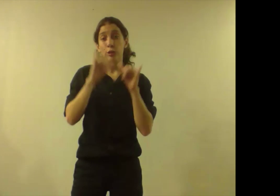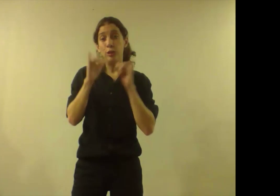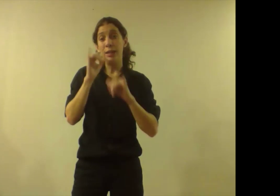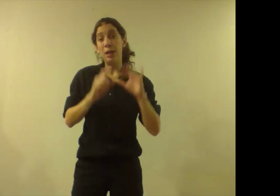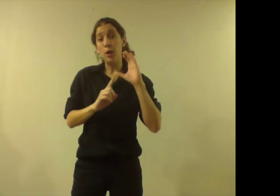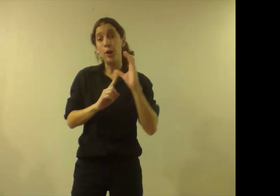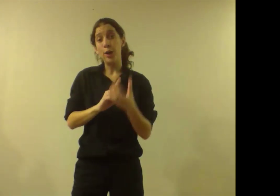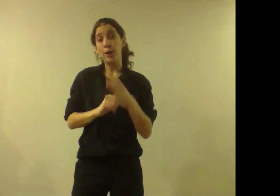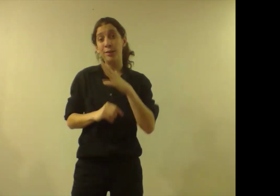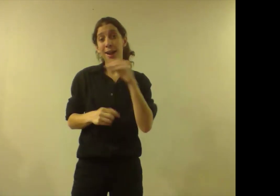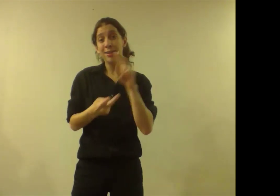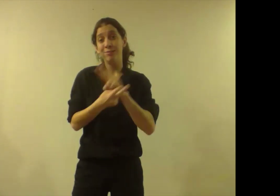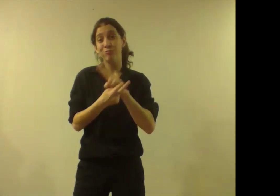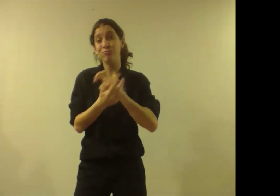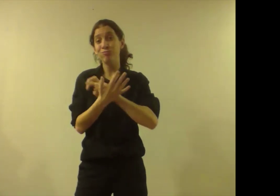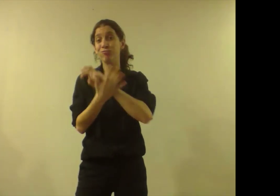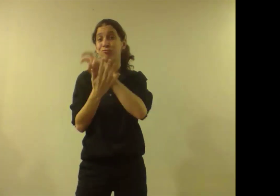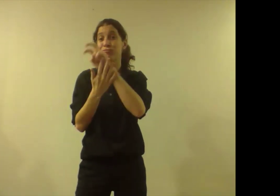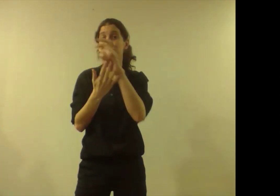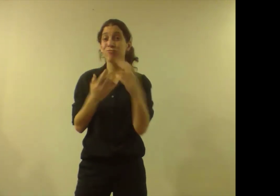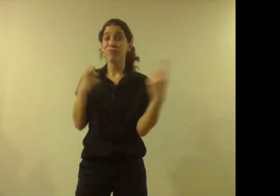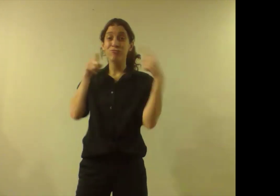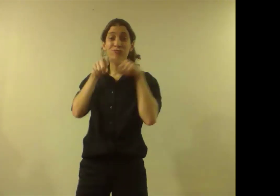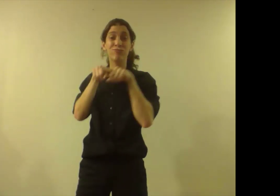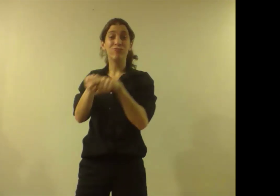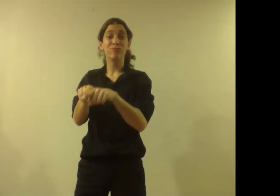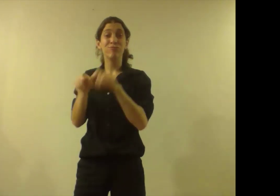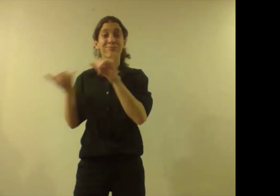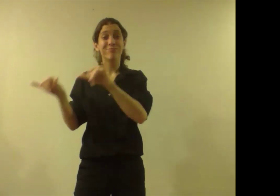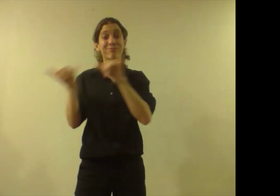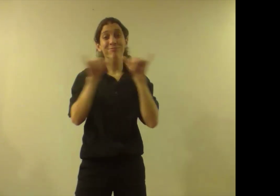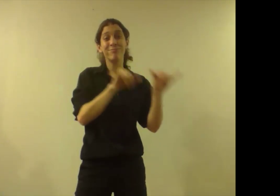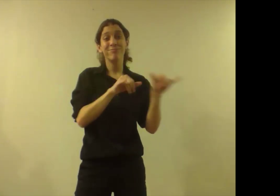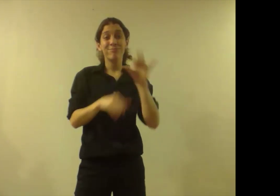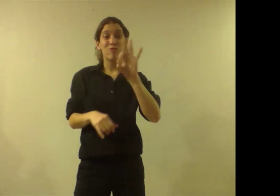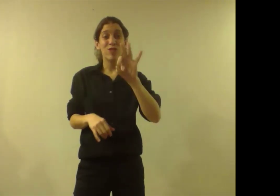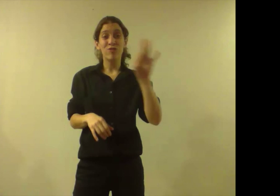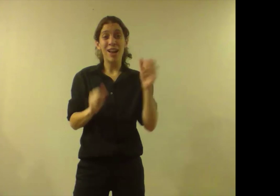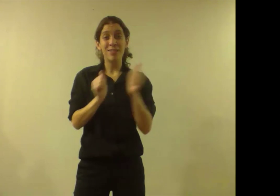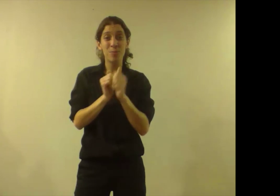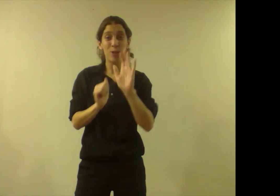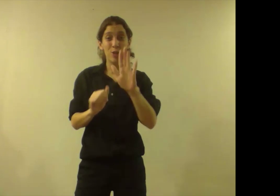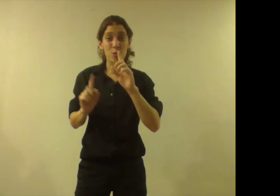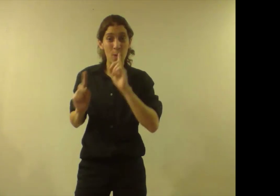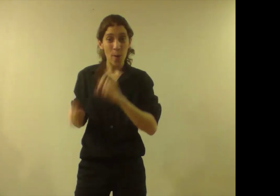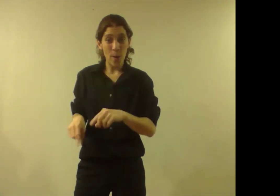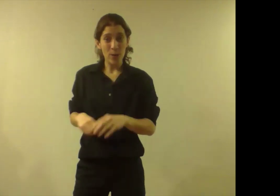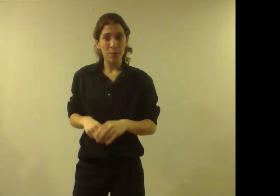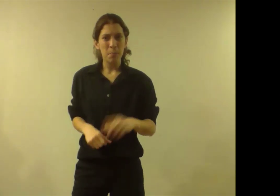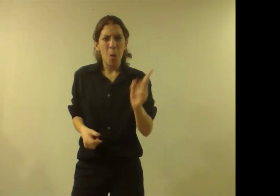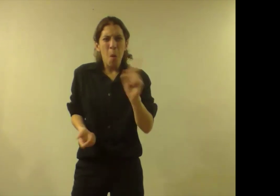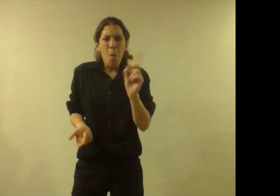Drinking culture and the sexual promiscuity that goes along with that. Goes along with that, like a side effect, like fries on the side of your order.